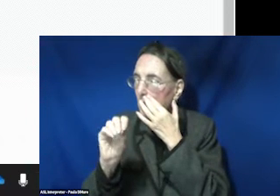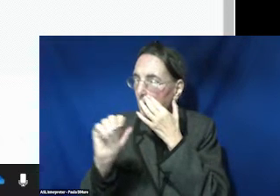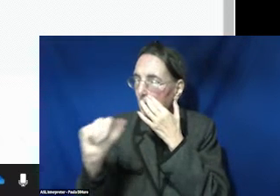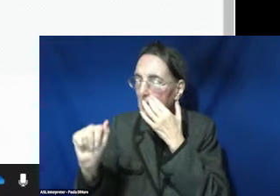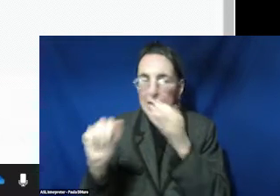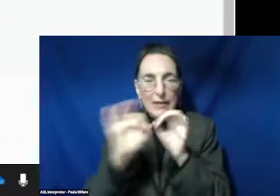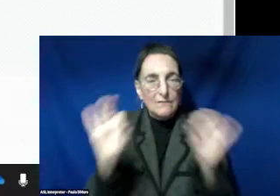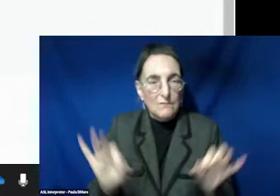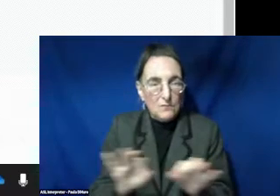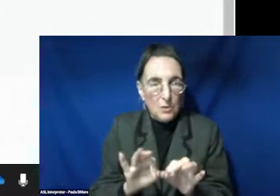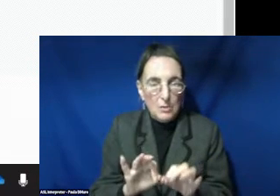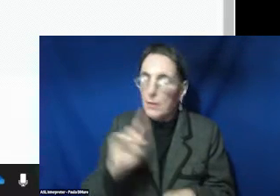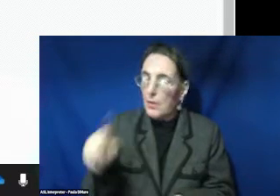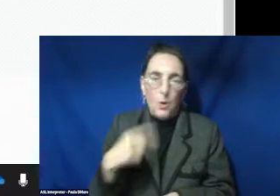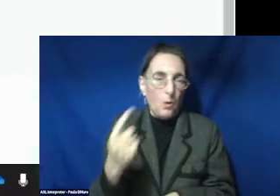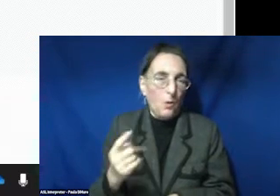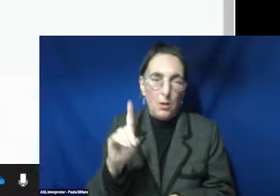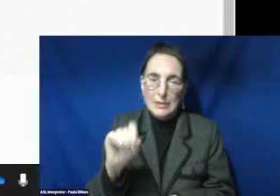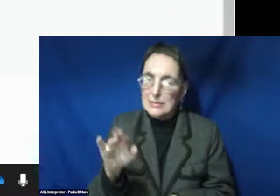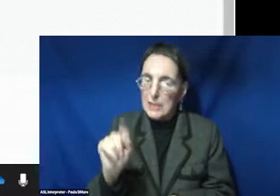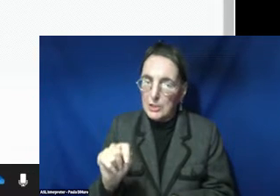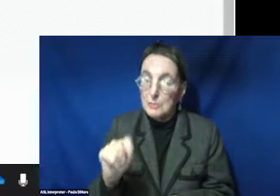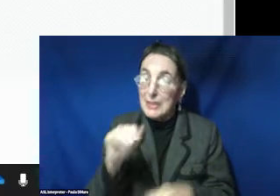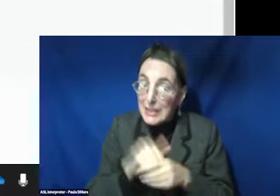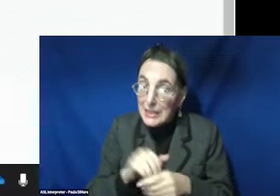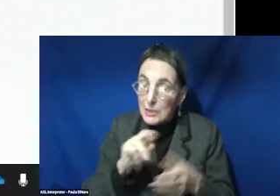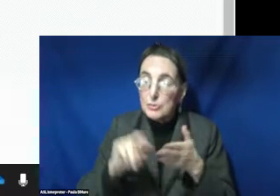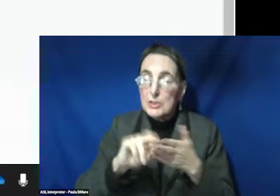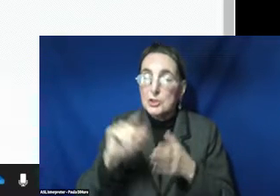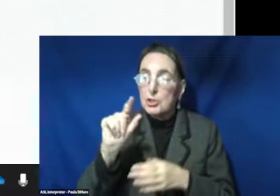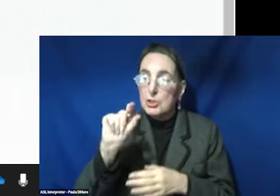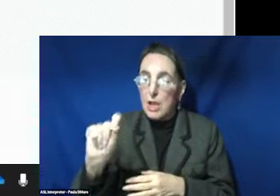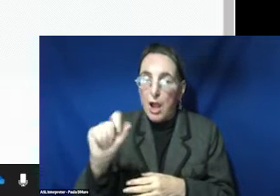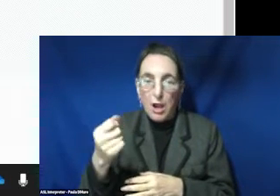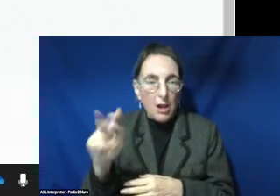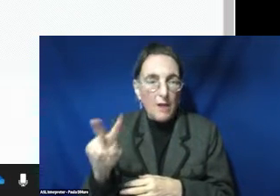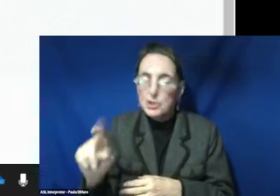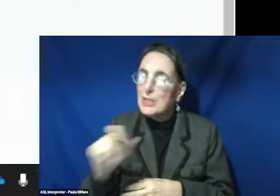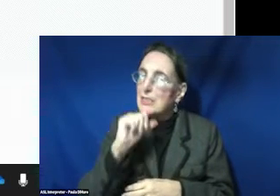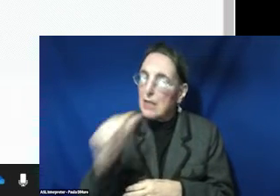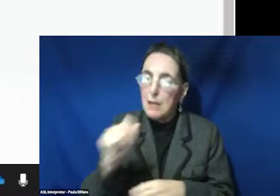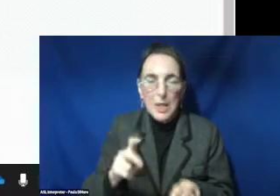So this is the only document in Research.gov that should not be uploaded as a PDF. It should be uploaded as an Excel file.